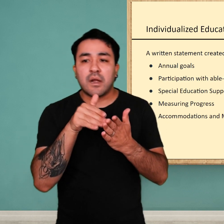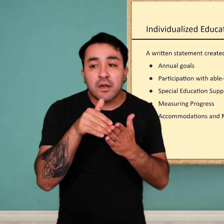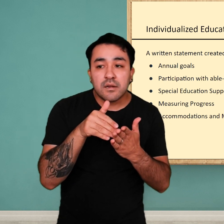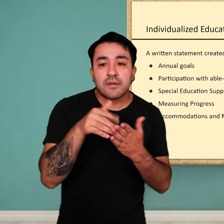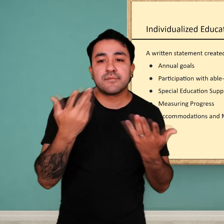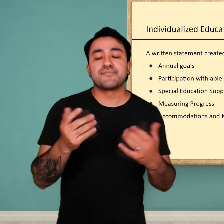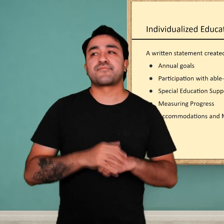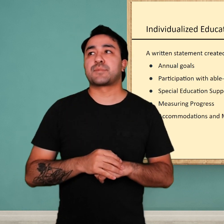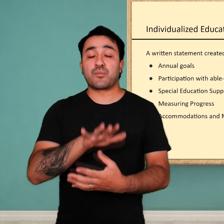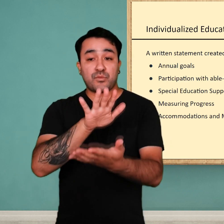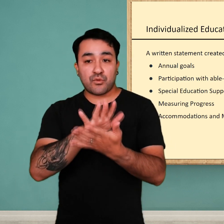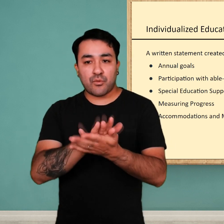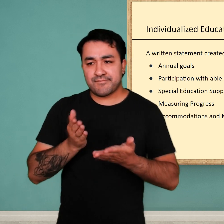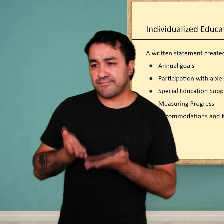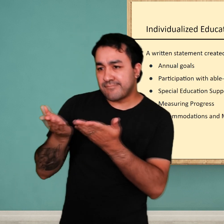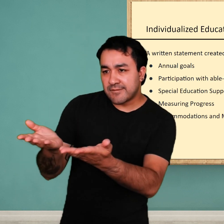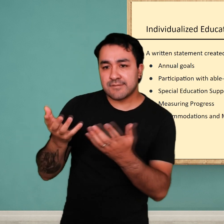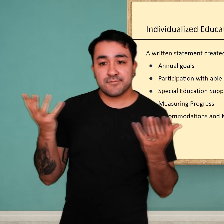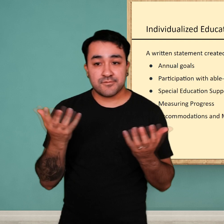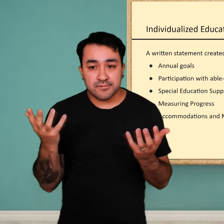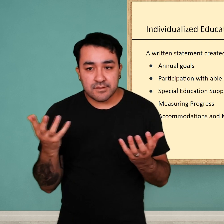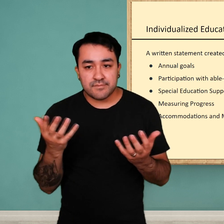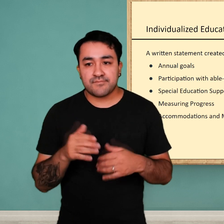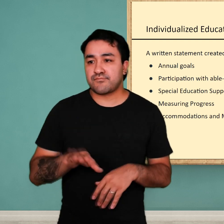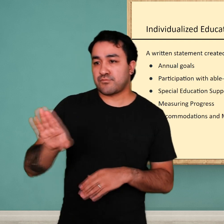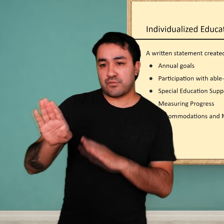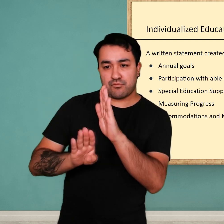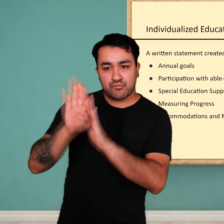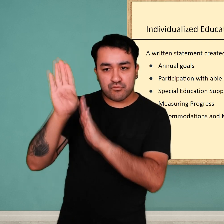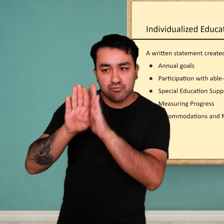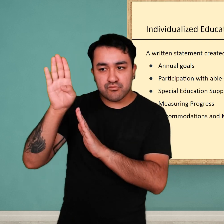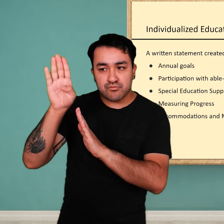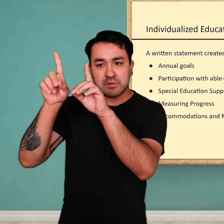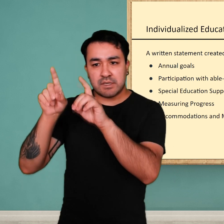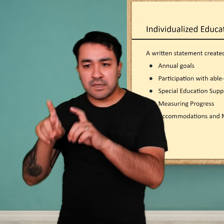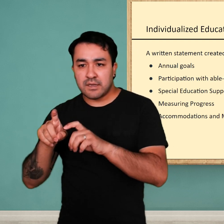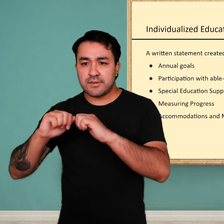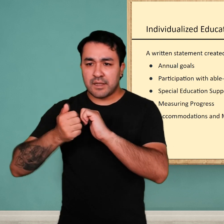measuring progress, accommodations and modifications that General Education,